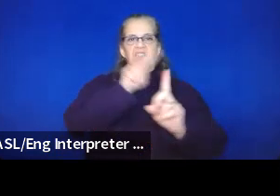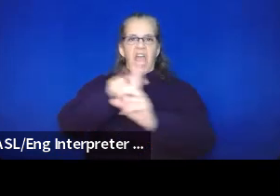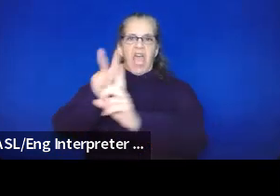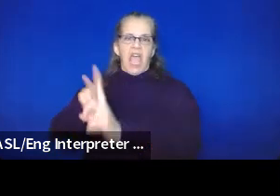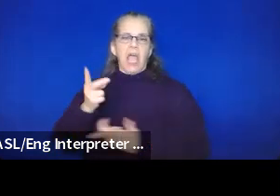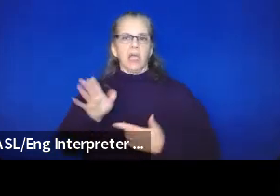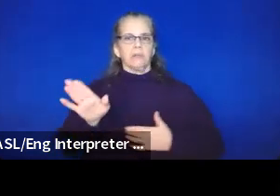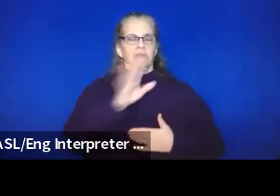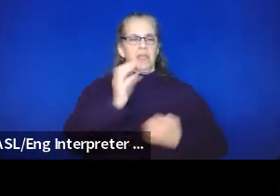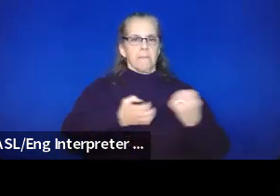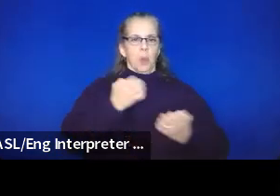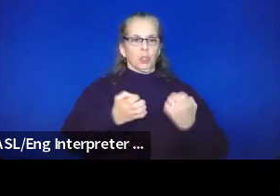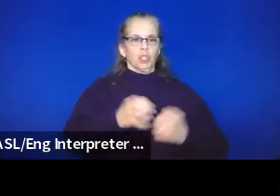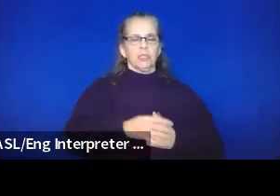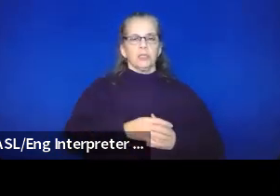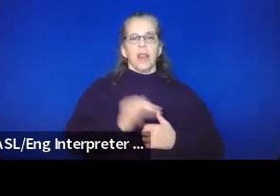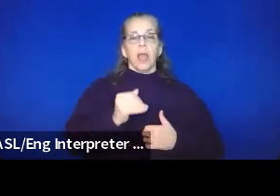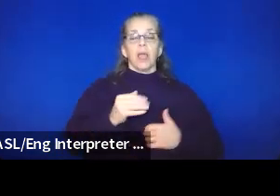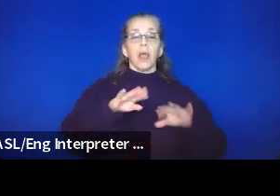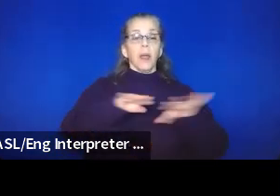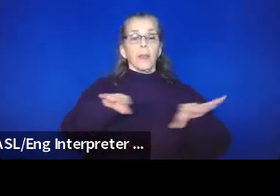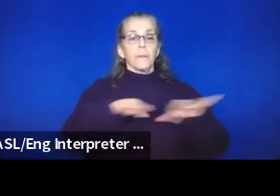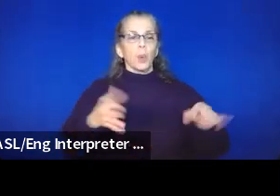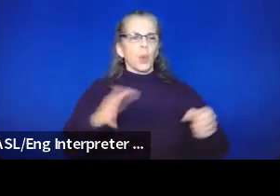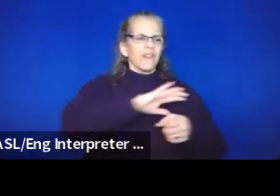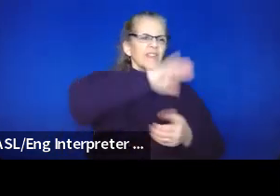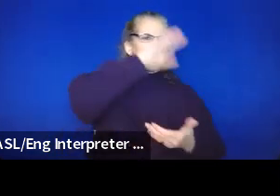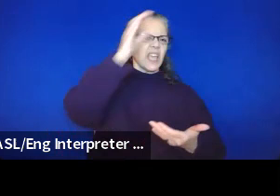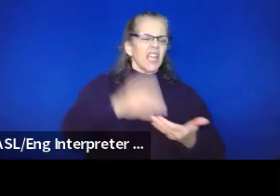the pool was filled with dirt and leaves. And that sentence would have, like, a super